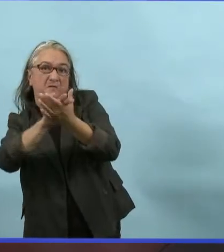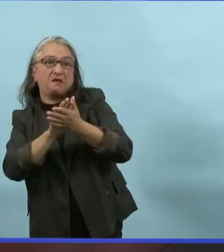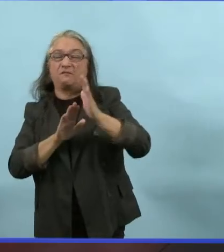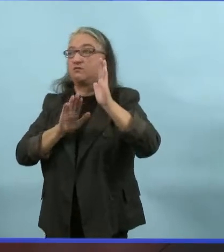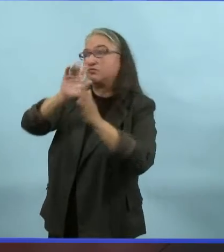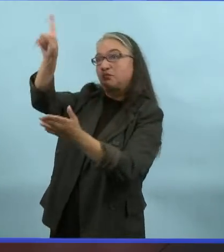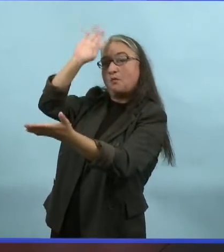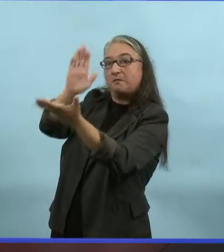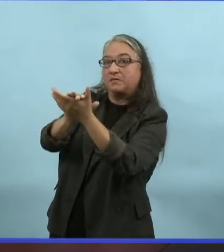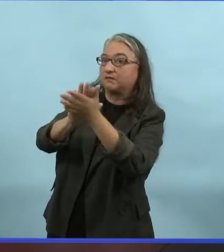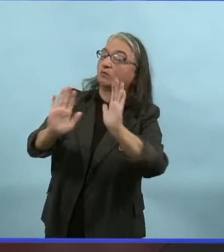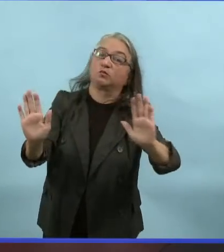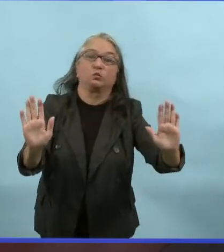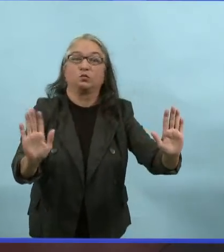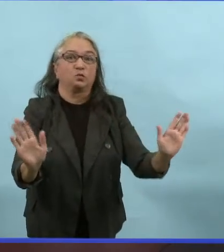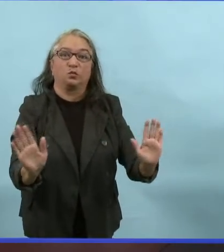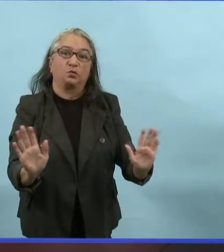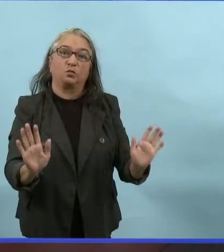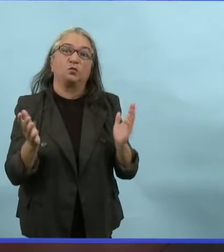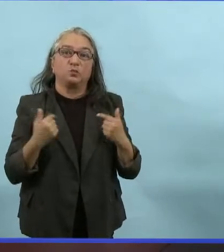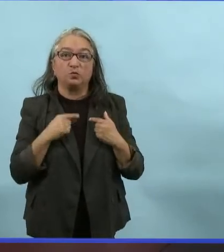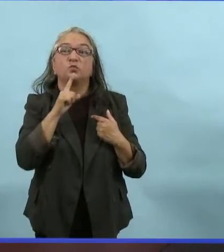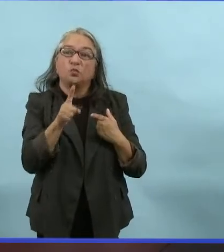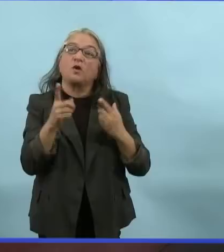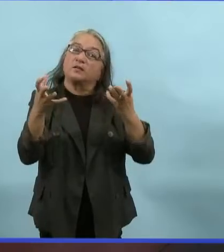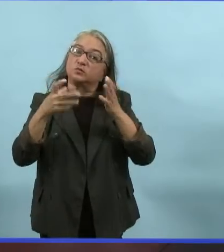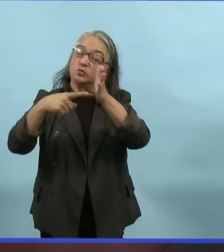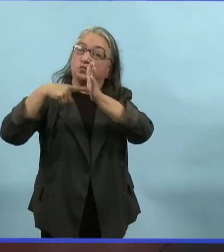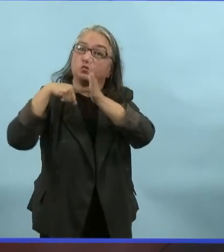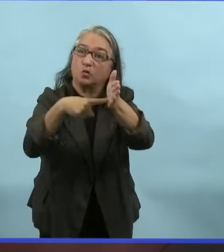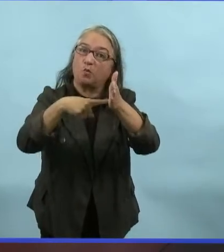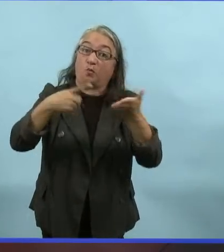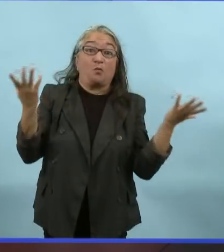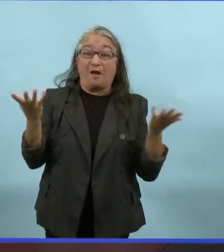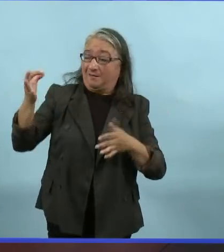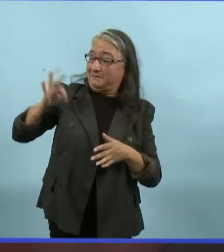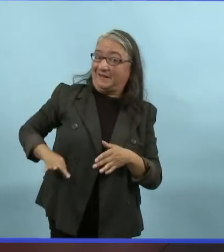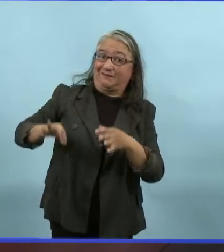and and how it doesn't just protect you it protects everyone around you and we're